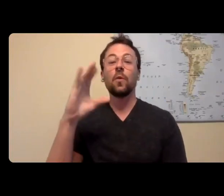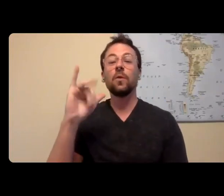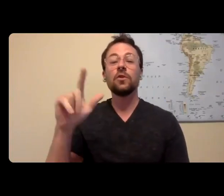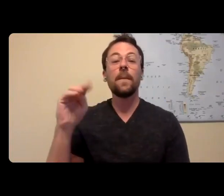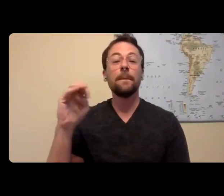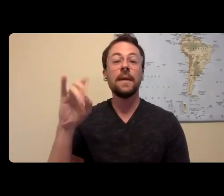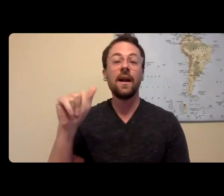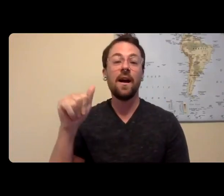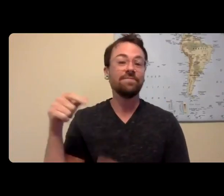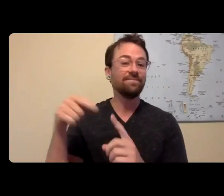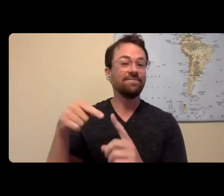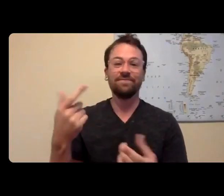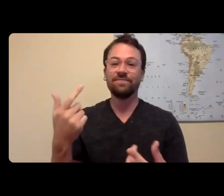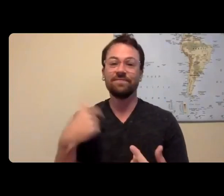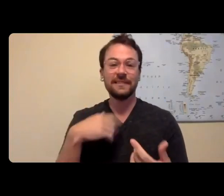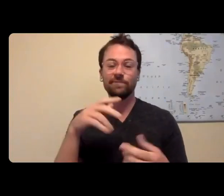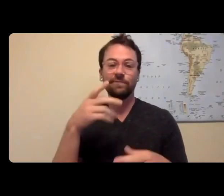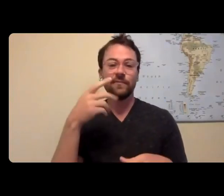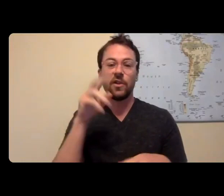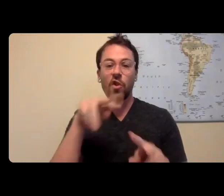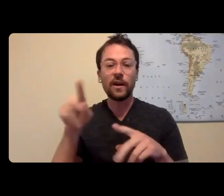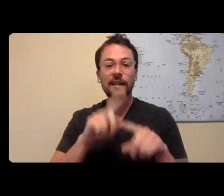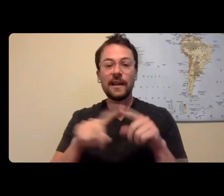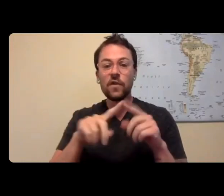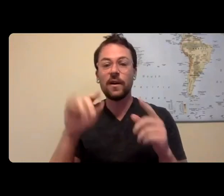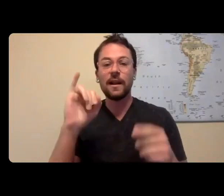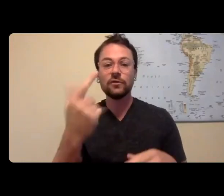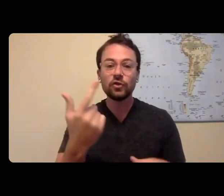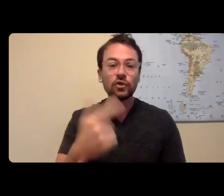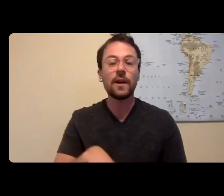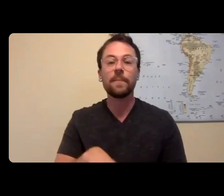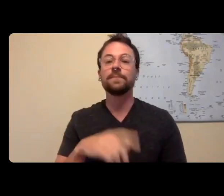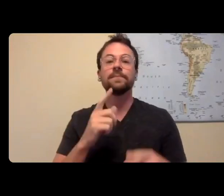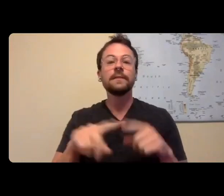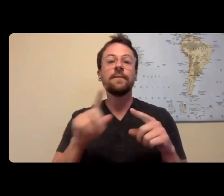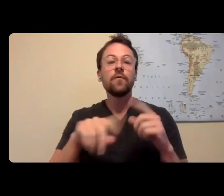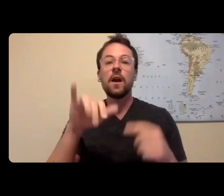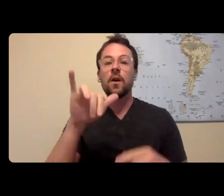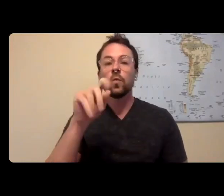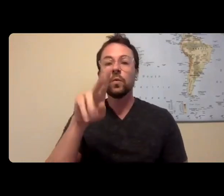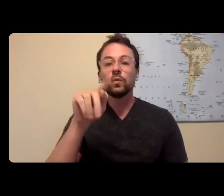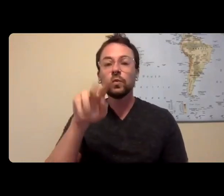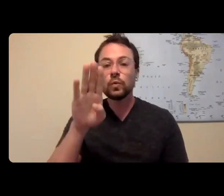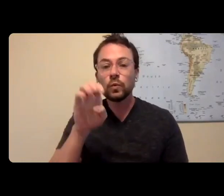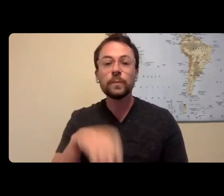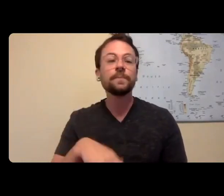So when I started this journey, it was really when I first got connected to social media.